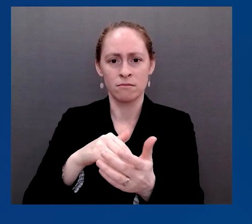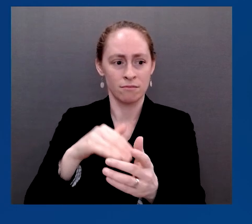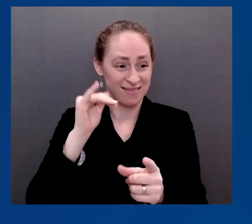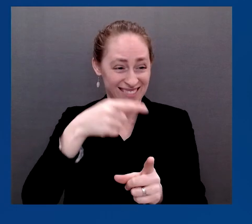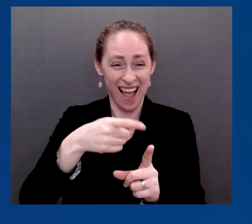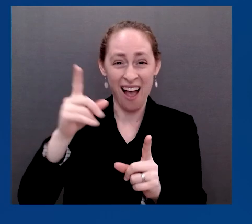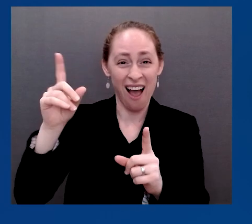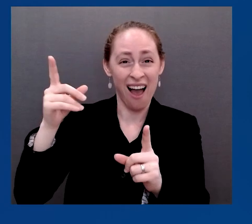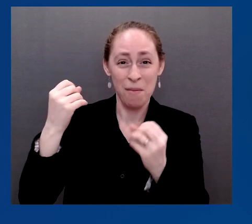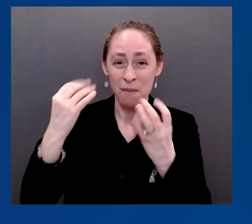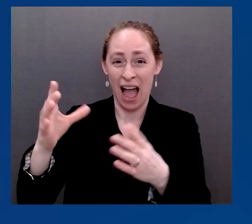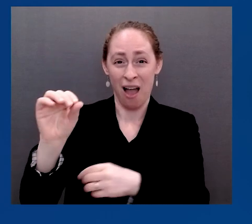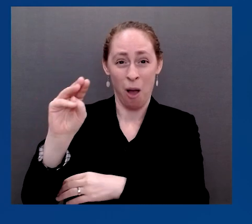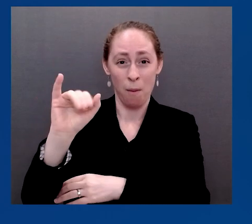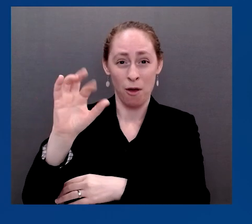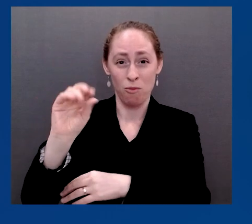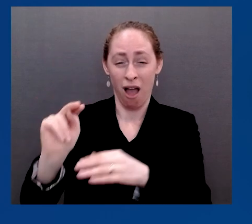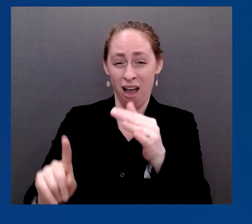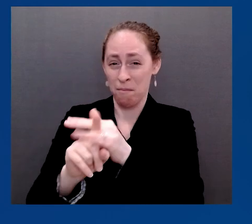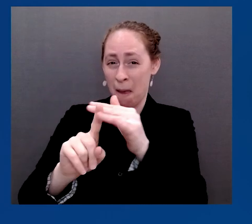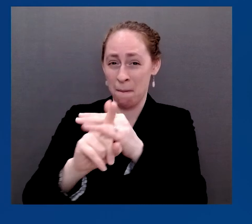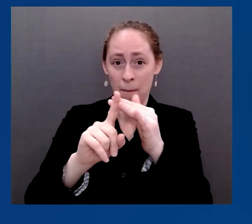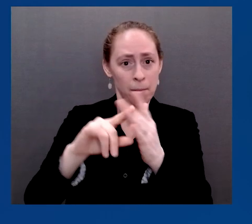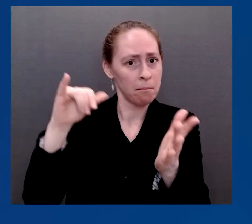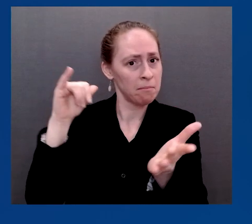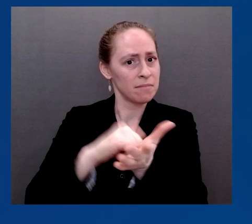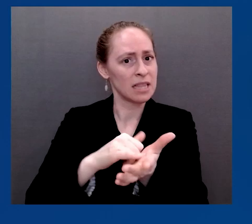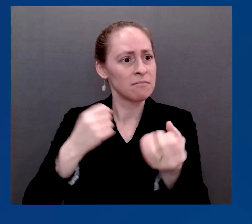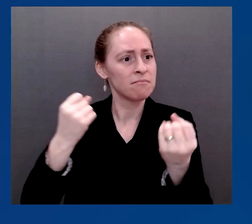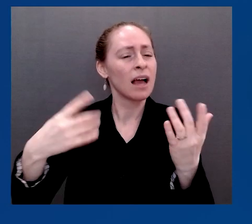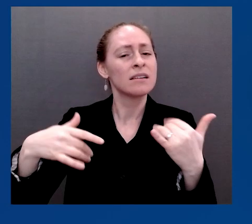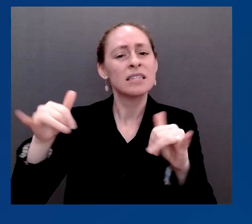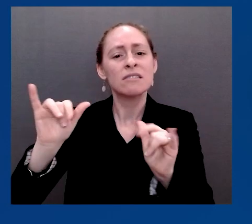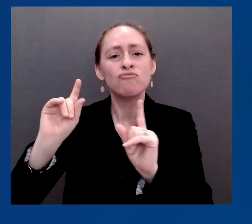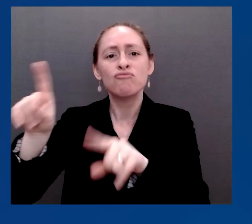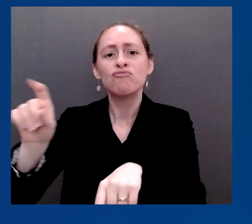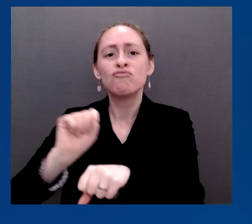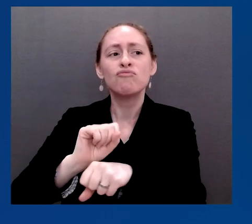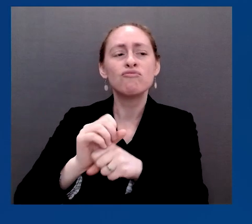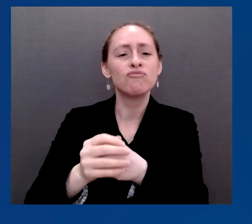back in April of 2020, we lost around 20 million jobs in one month.